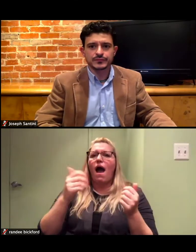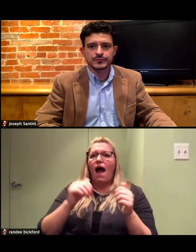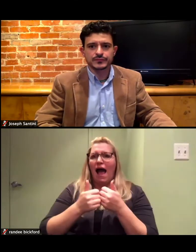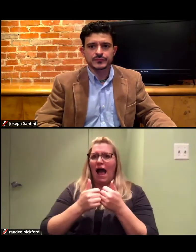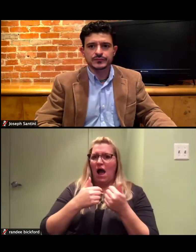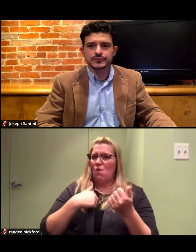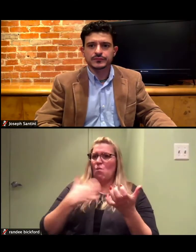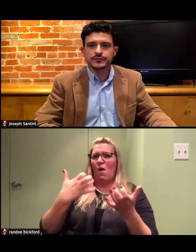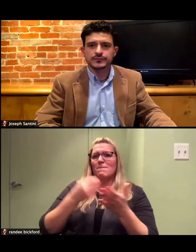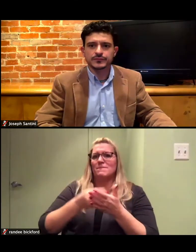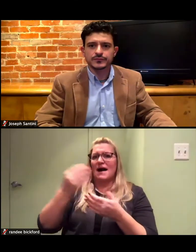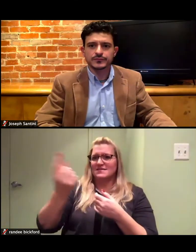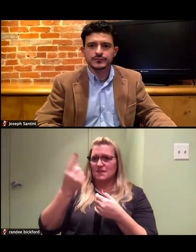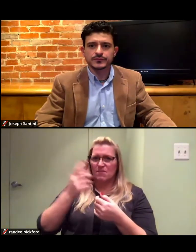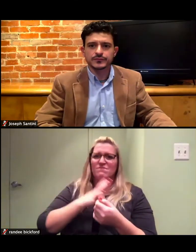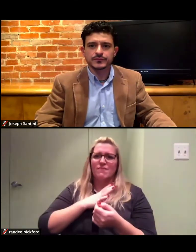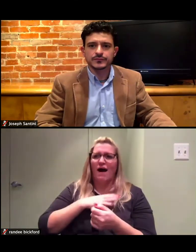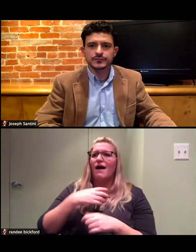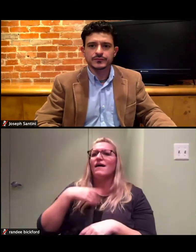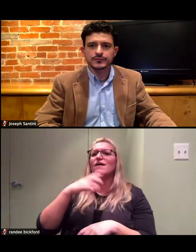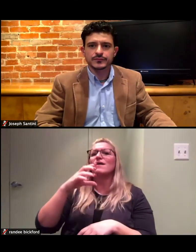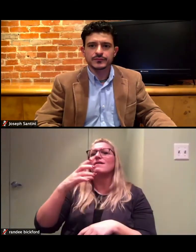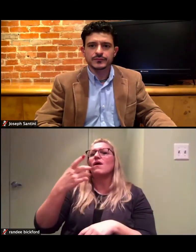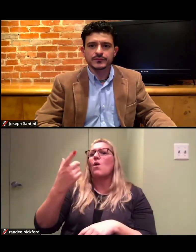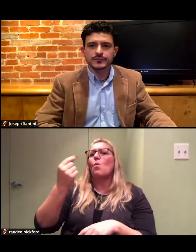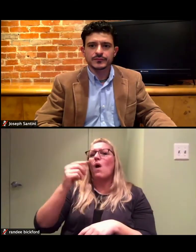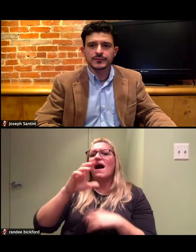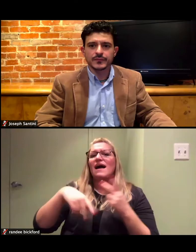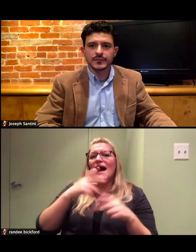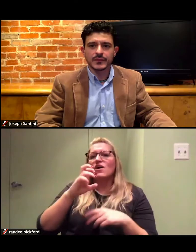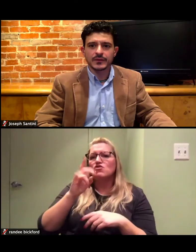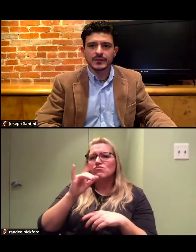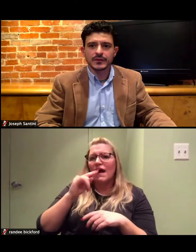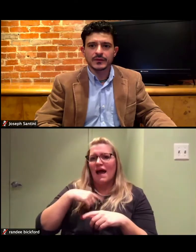about how I'd like to buy something.